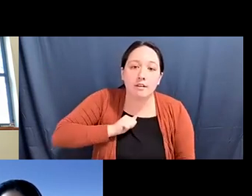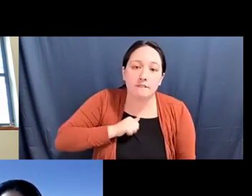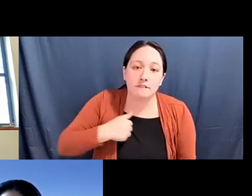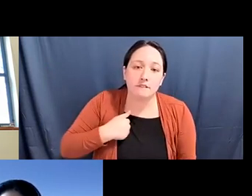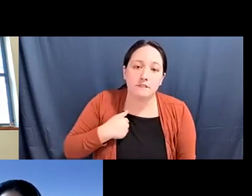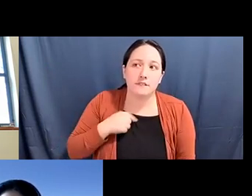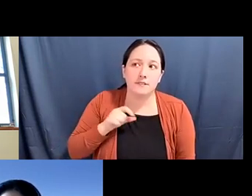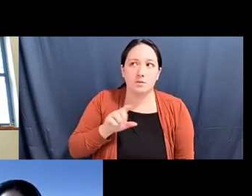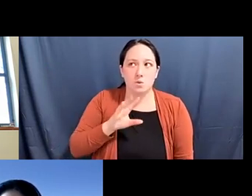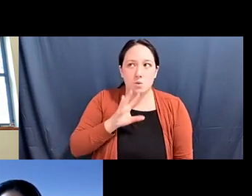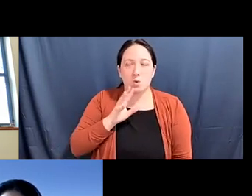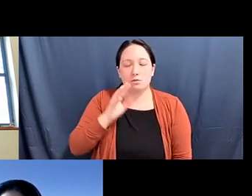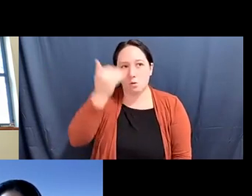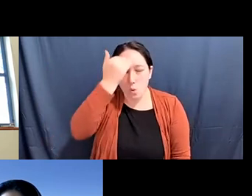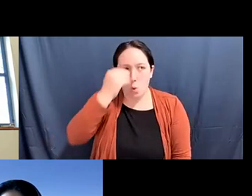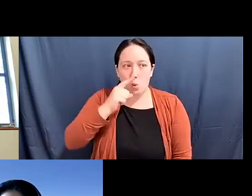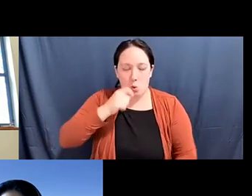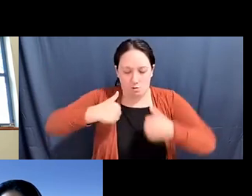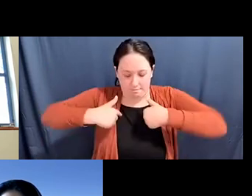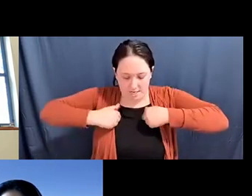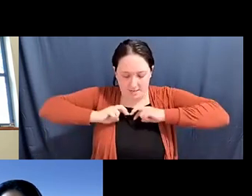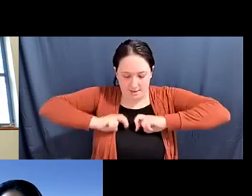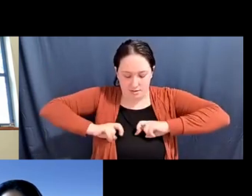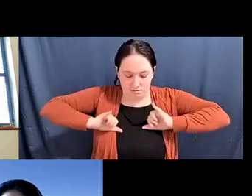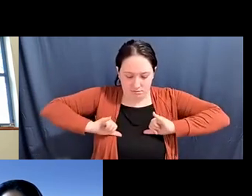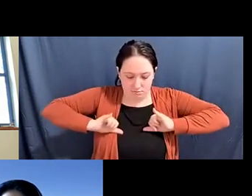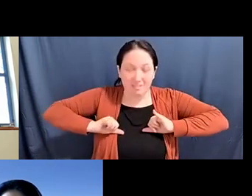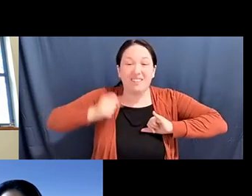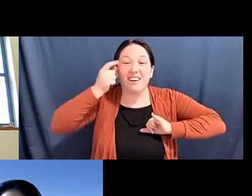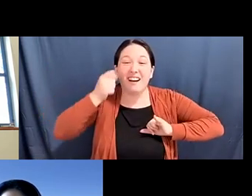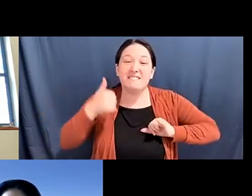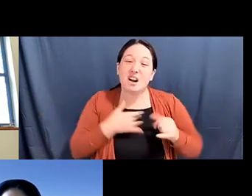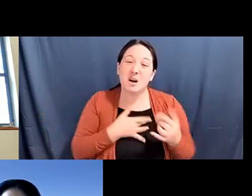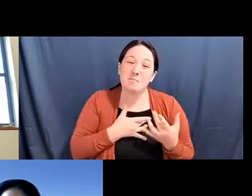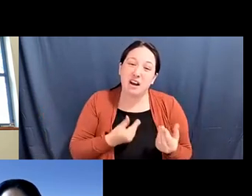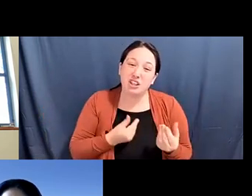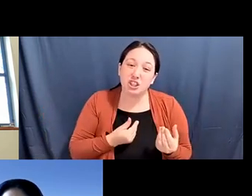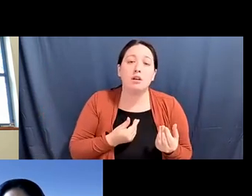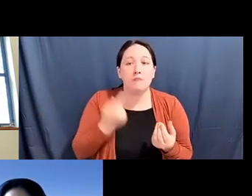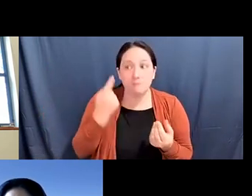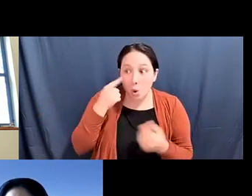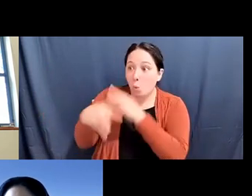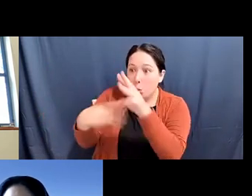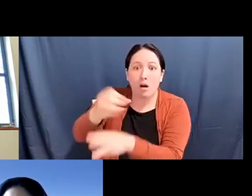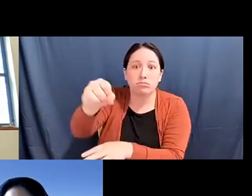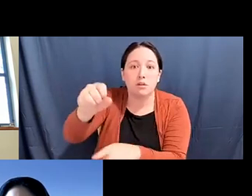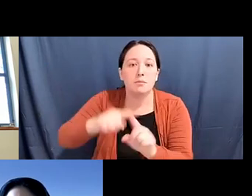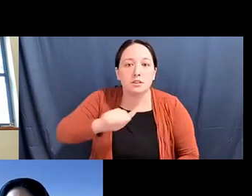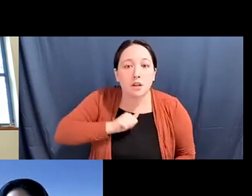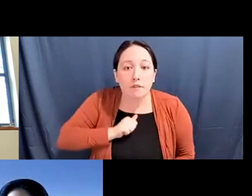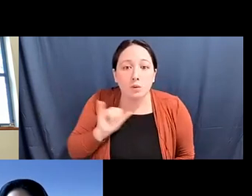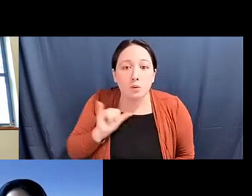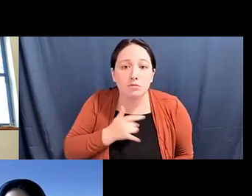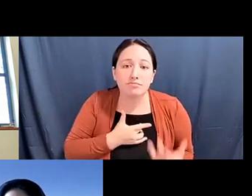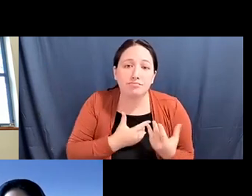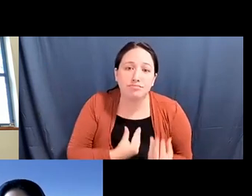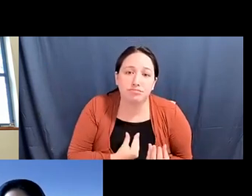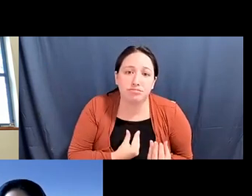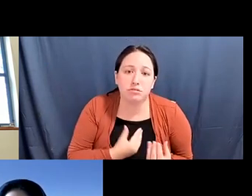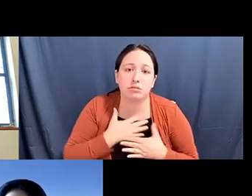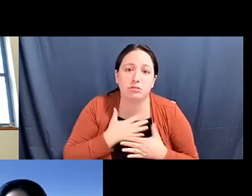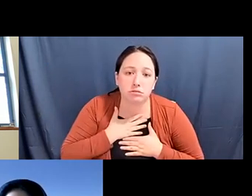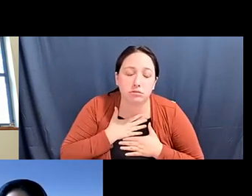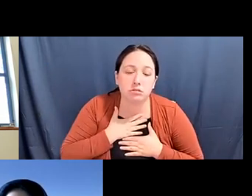pam tau lee: to have compassion, not only for the world, but for yourself. So for me and Alex and others, I think, on the phone call we have we come step forward